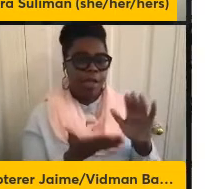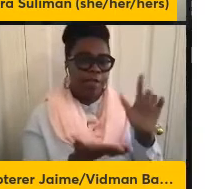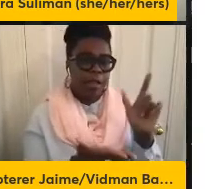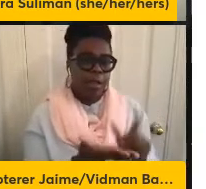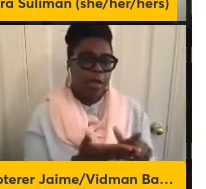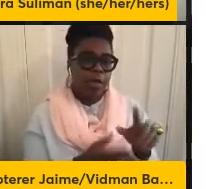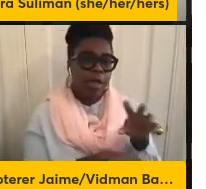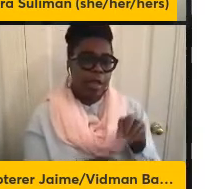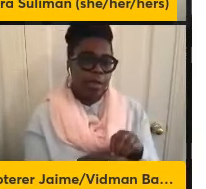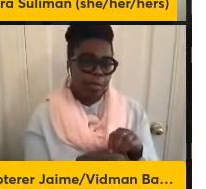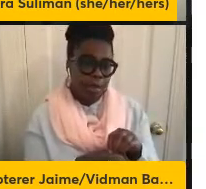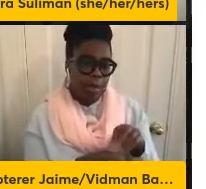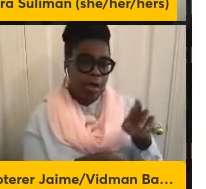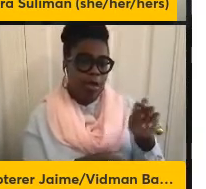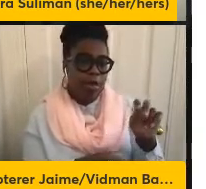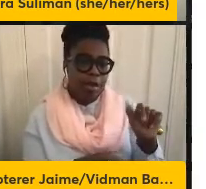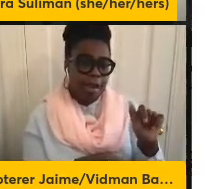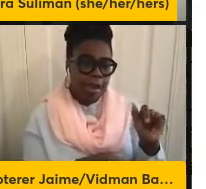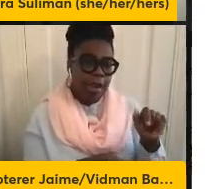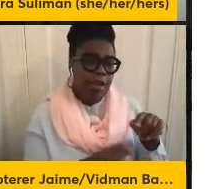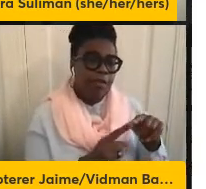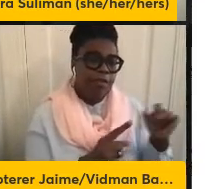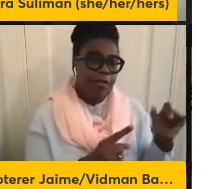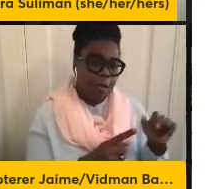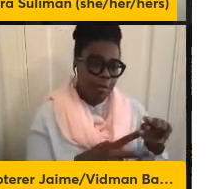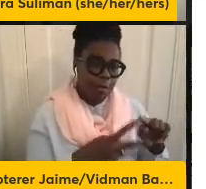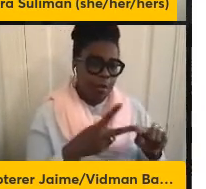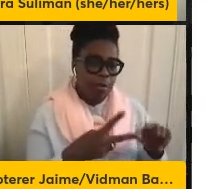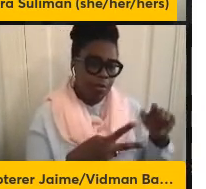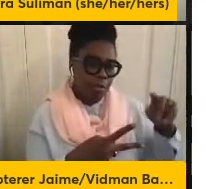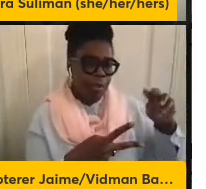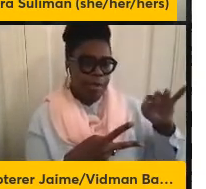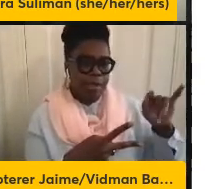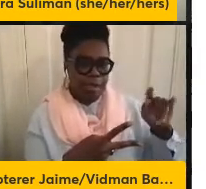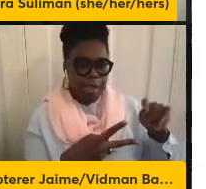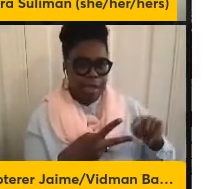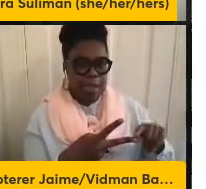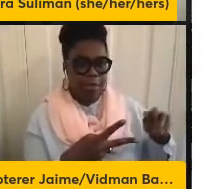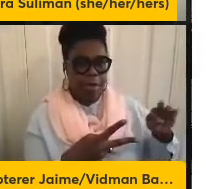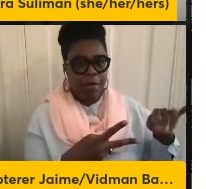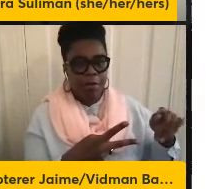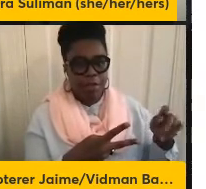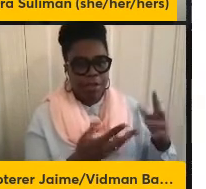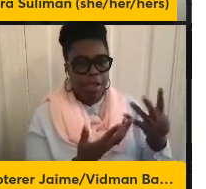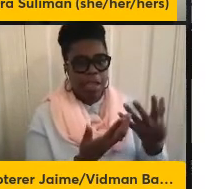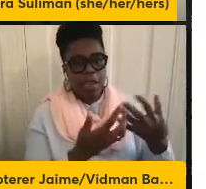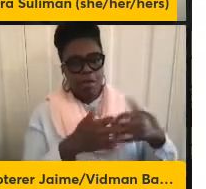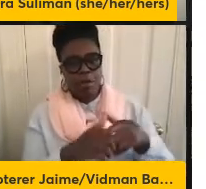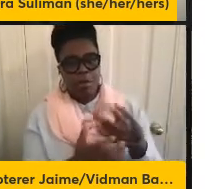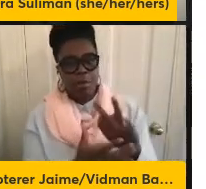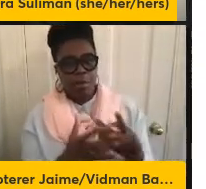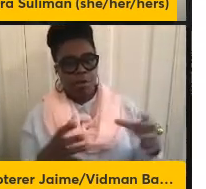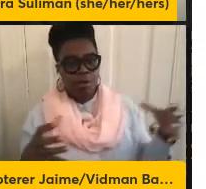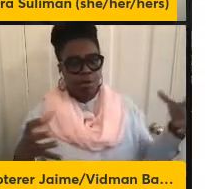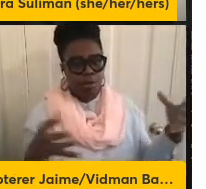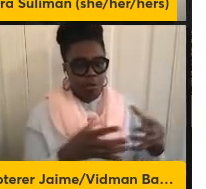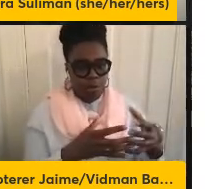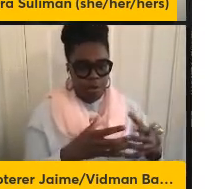data from both the monocyte derived DCS and macrophages. So we can integrate the two data data sets into an AQ TL study, which